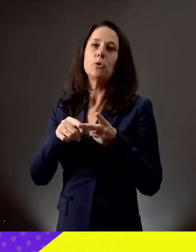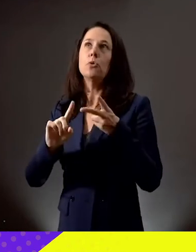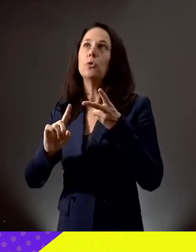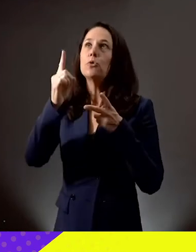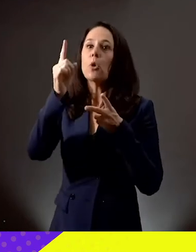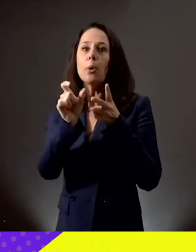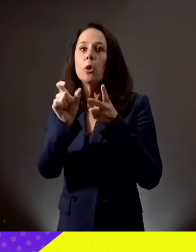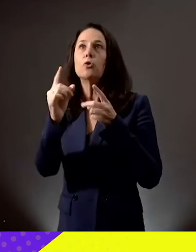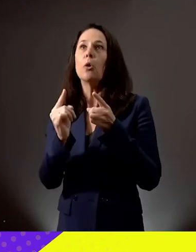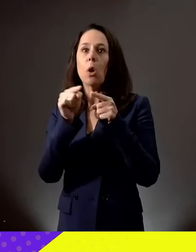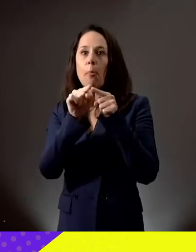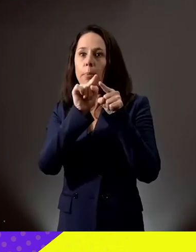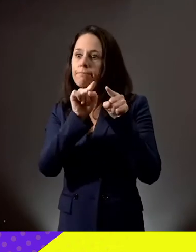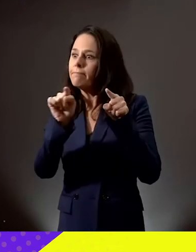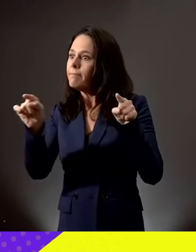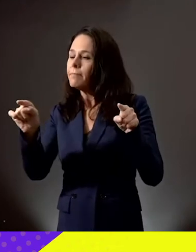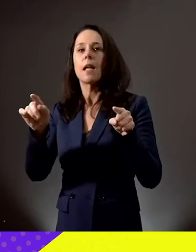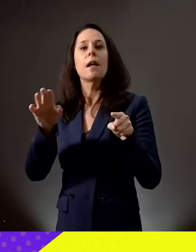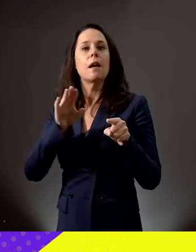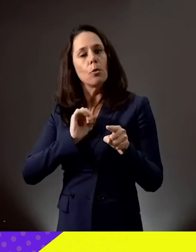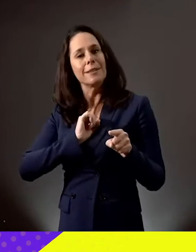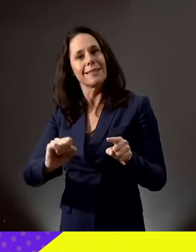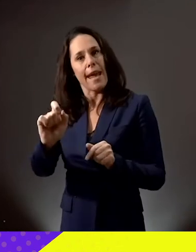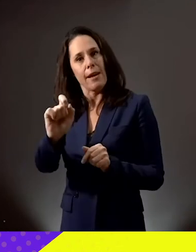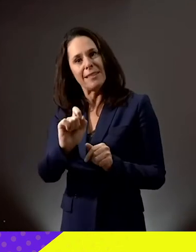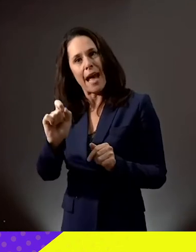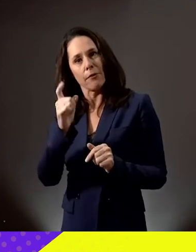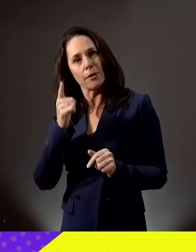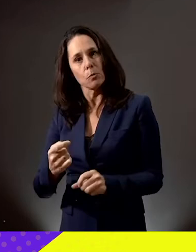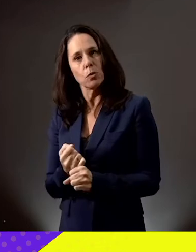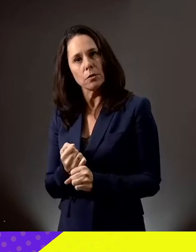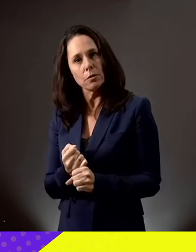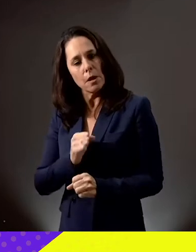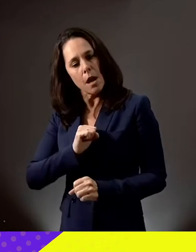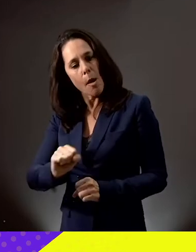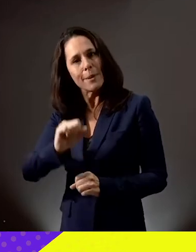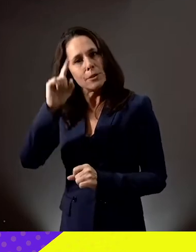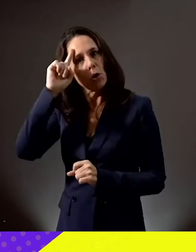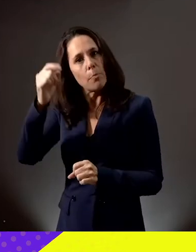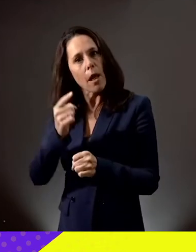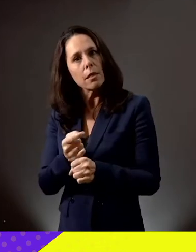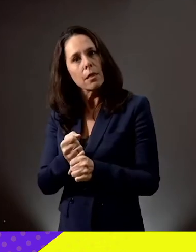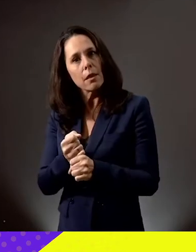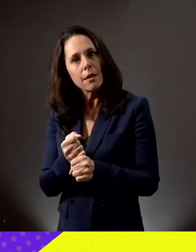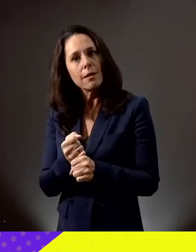for the supervisory boards, executive boards, the top, and sub top... and carry out those plans.